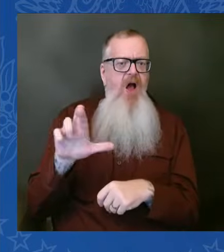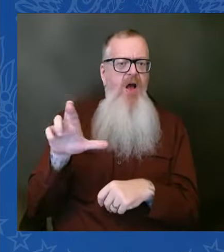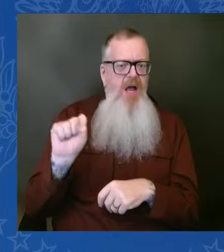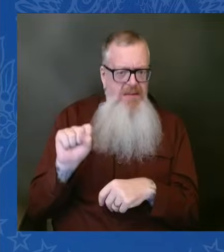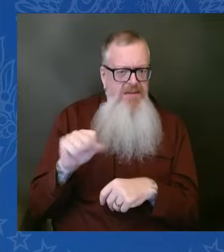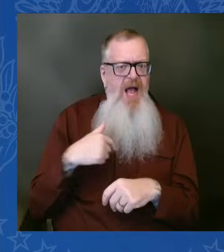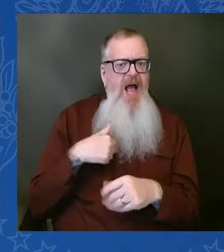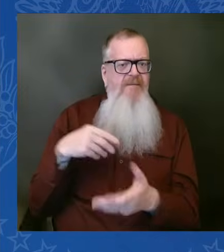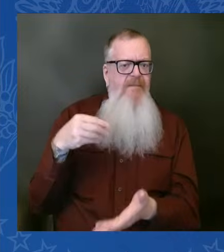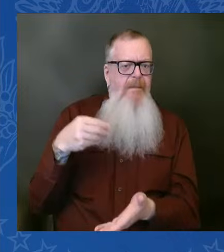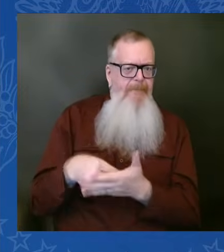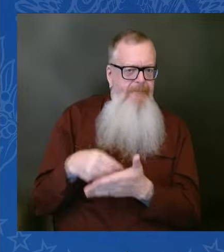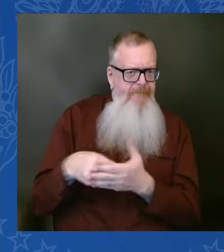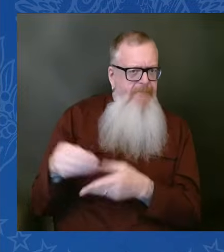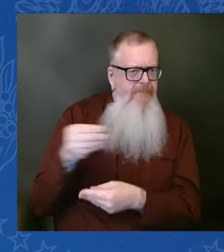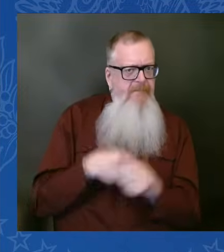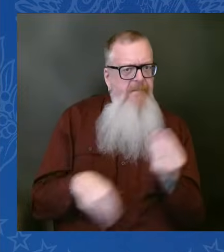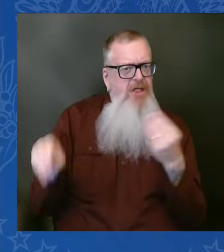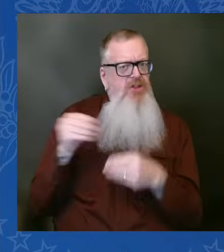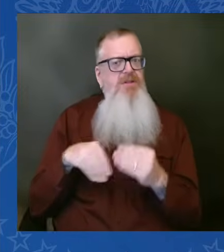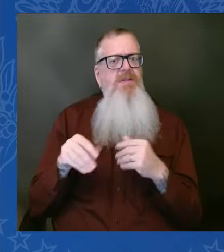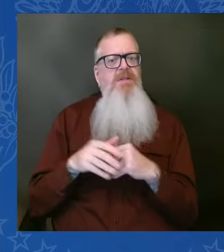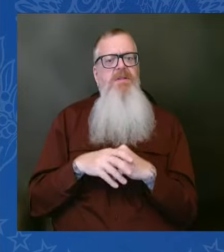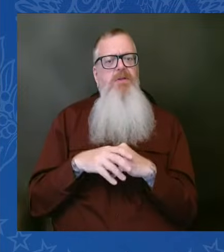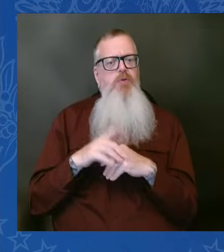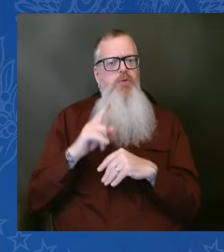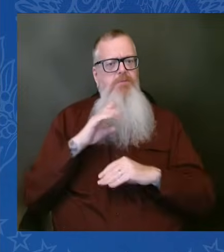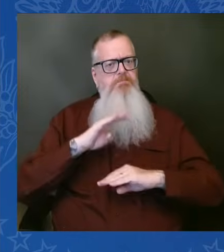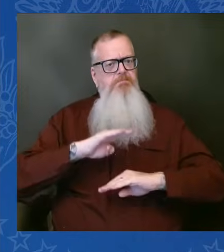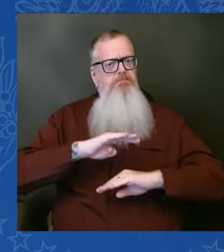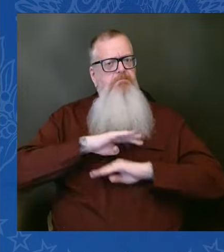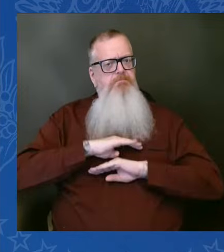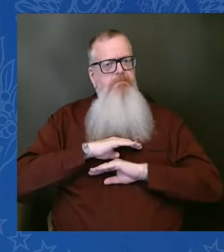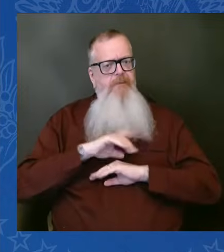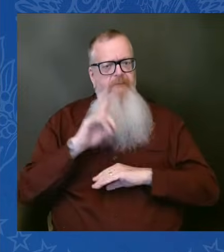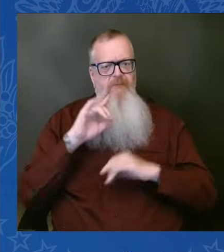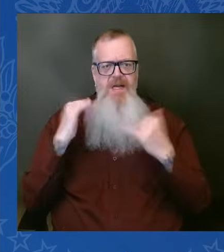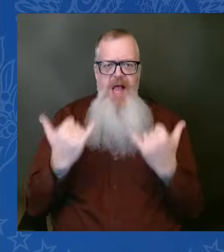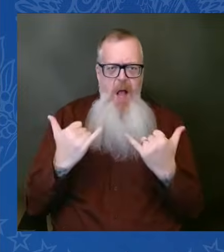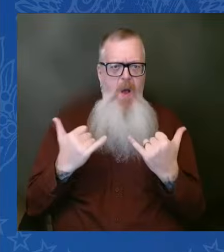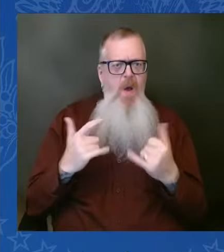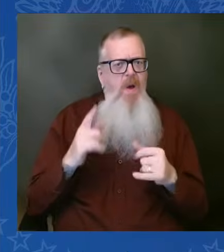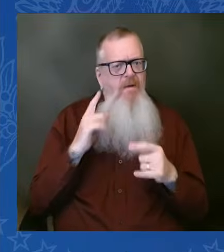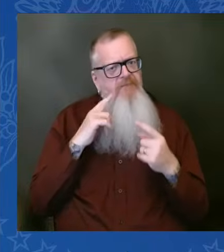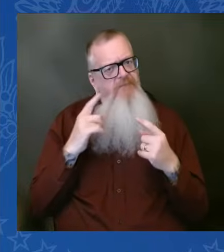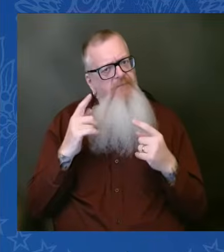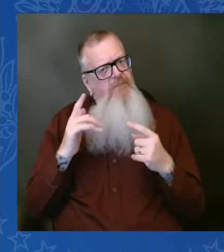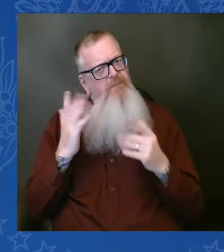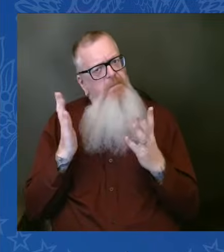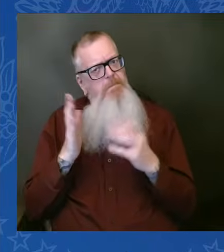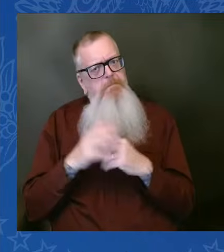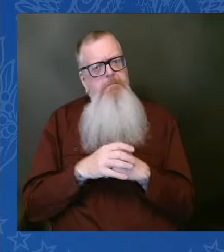And it’s awful hard -- it’s easy to go after my taxes. Not a problem, you know? And I -- I make a good living.